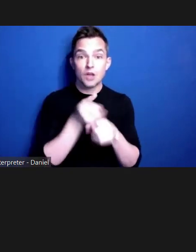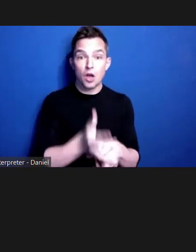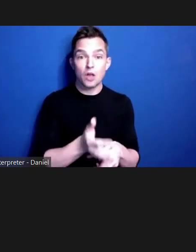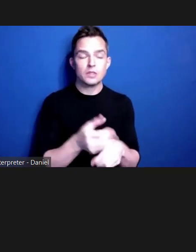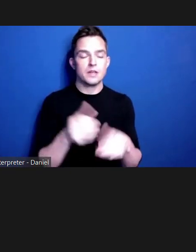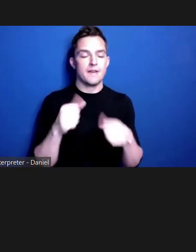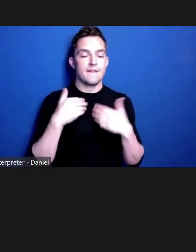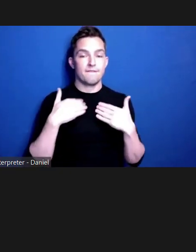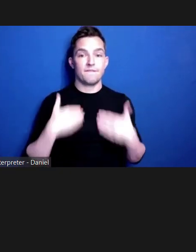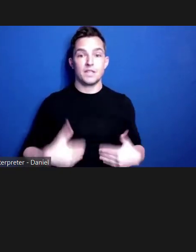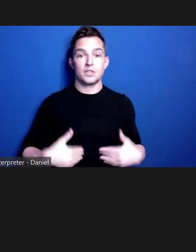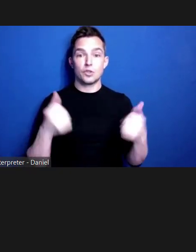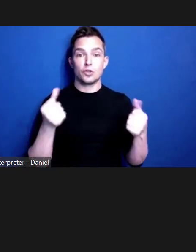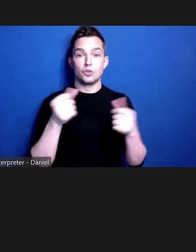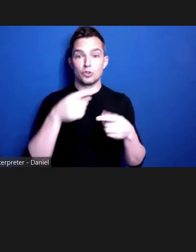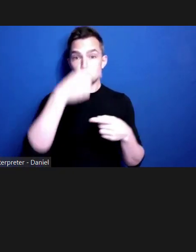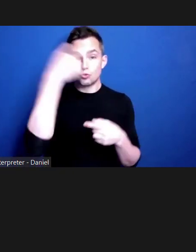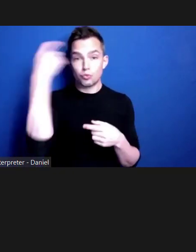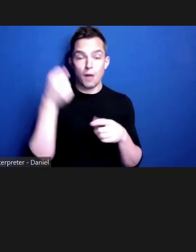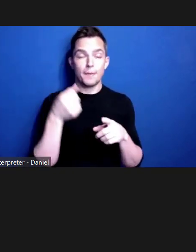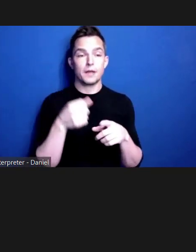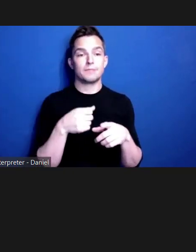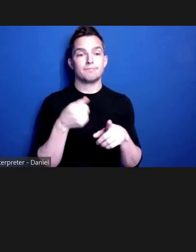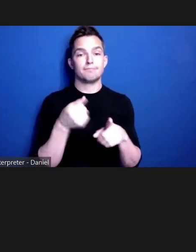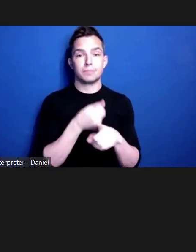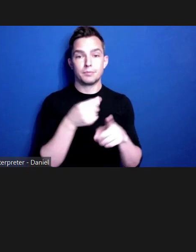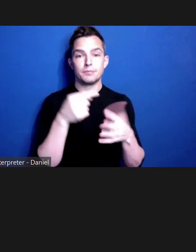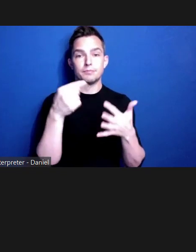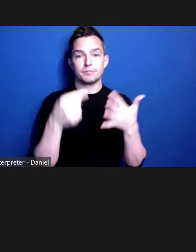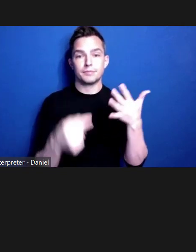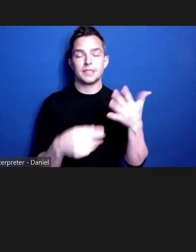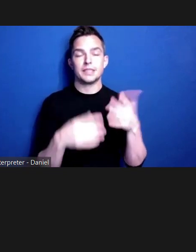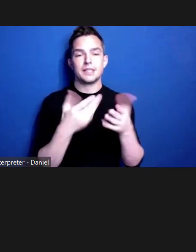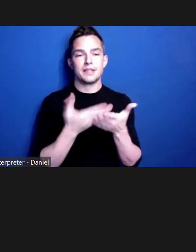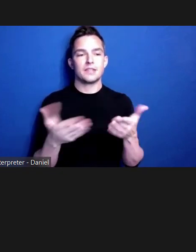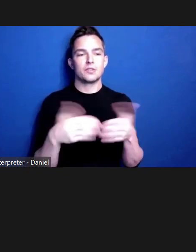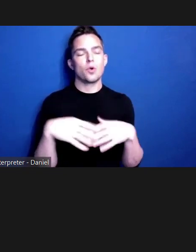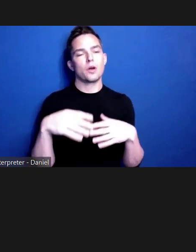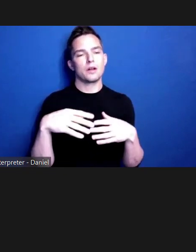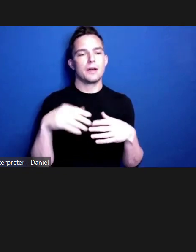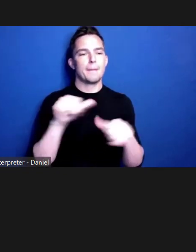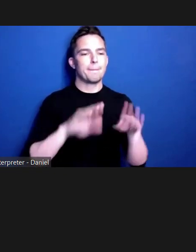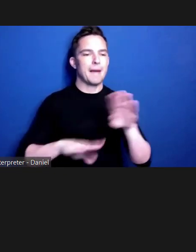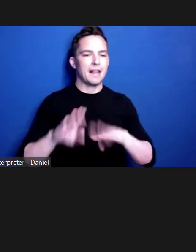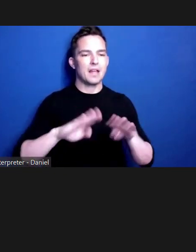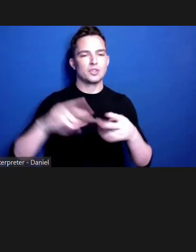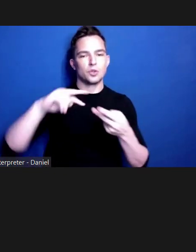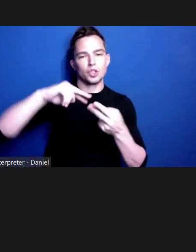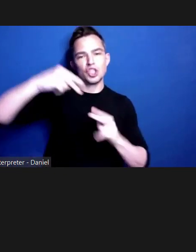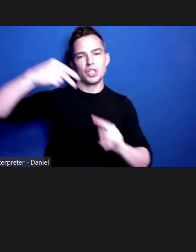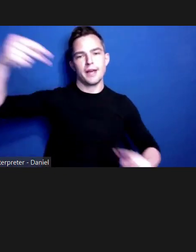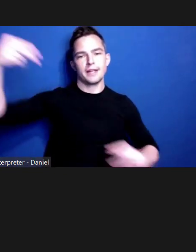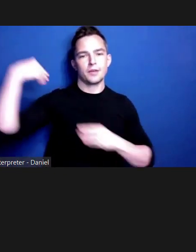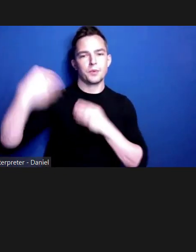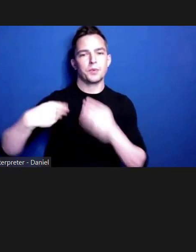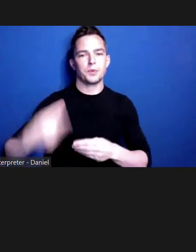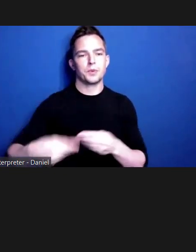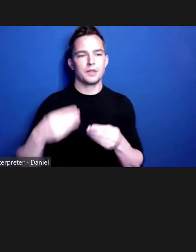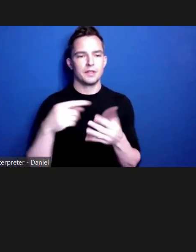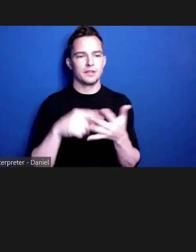So, this is often referred to as late onset hearing loss simply meaning it is acquired after the newborn period.